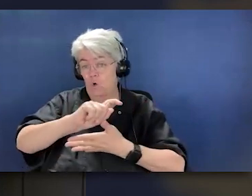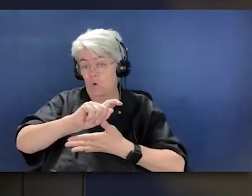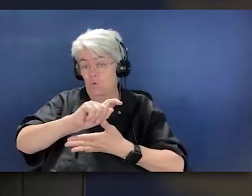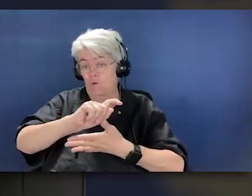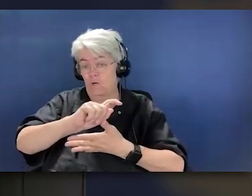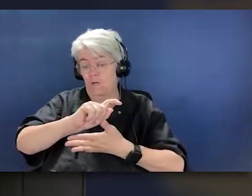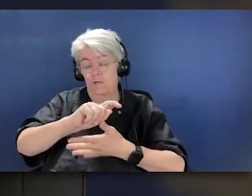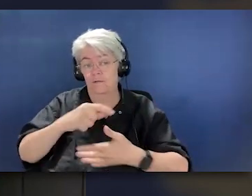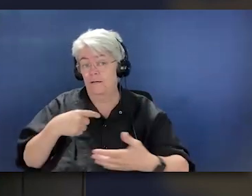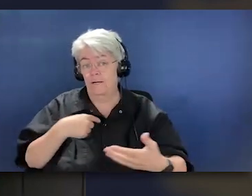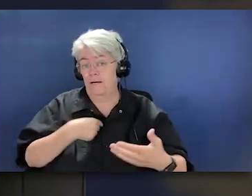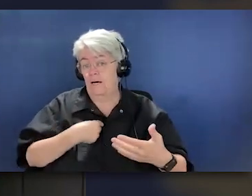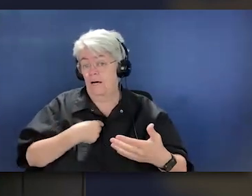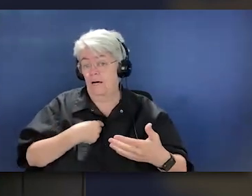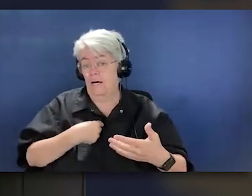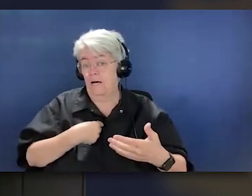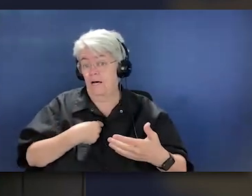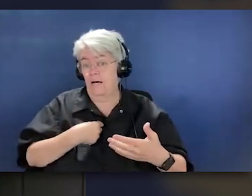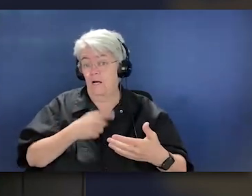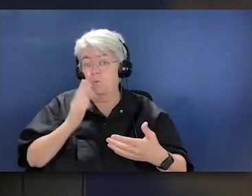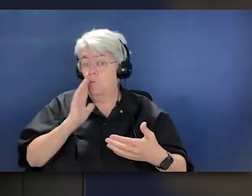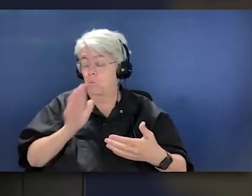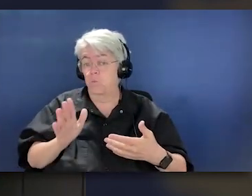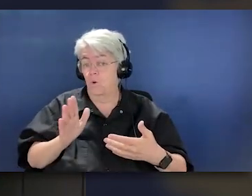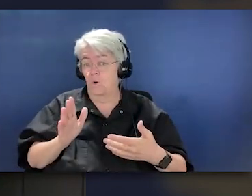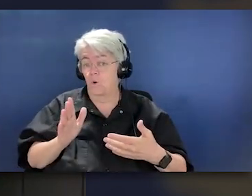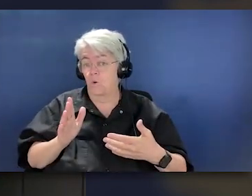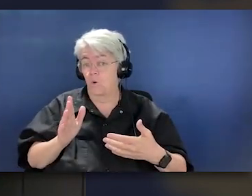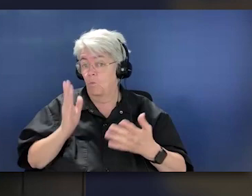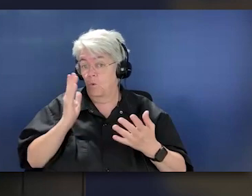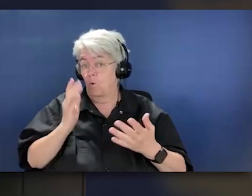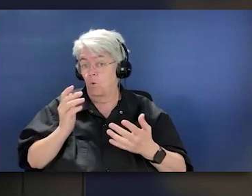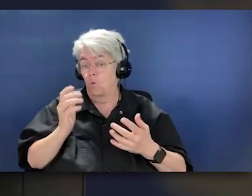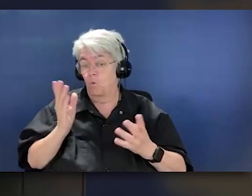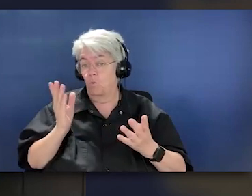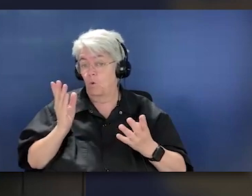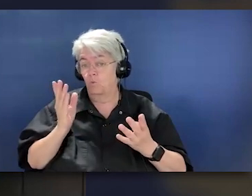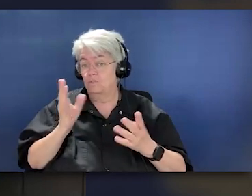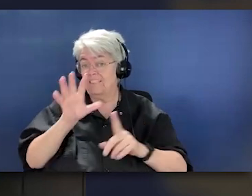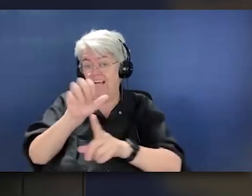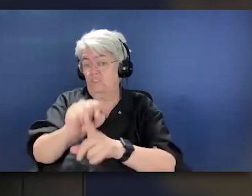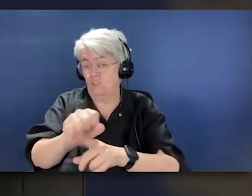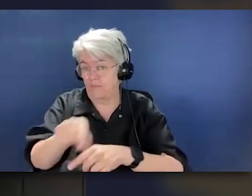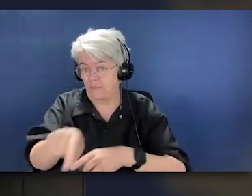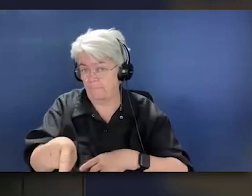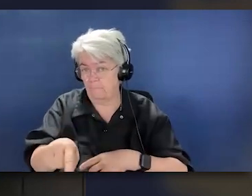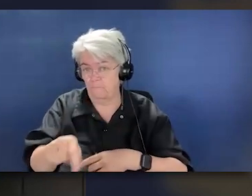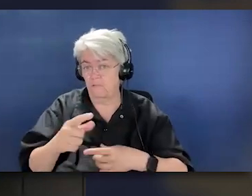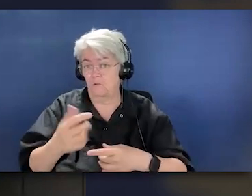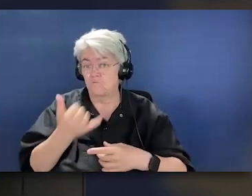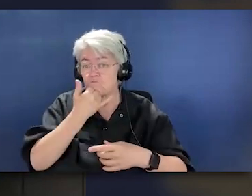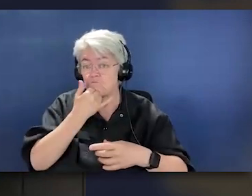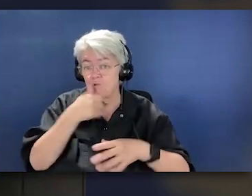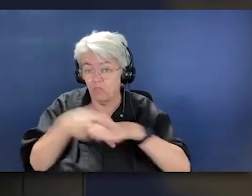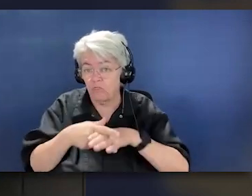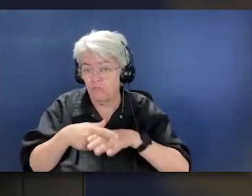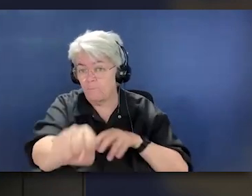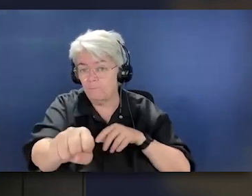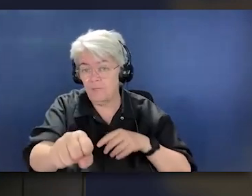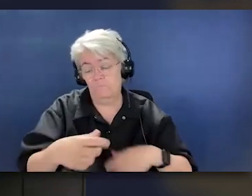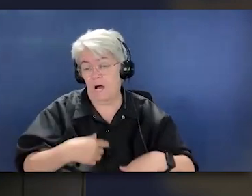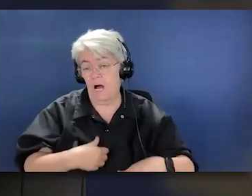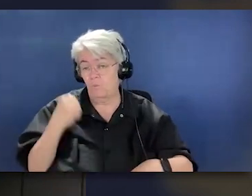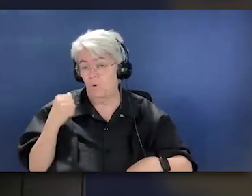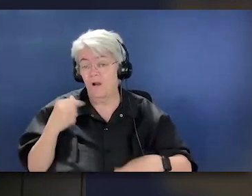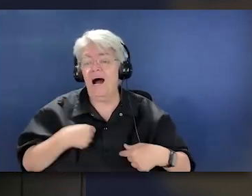going to be catching them. I am refusing that policing role. I am going to continue to try to